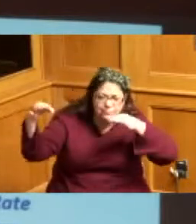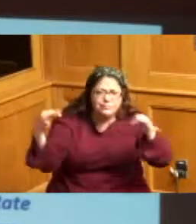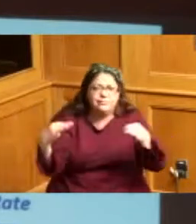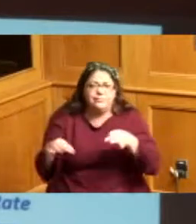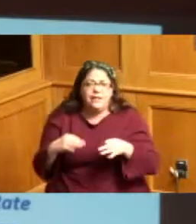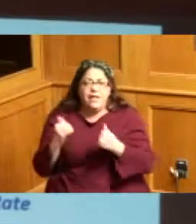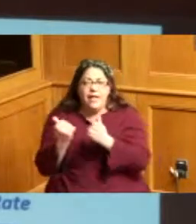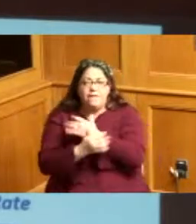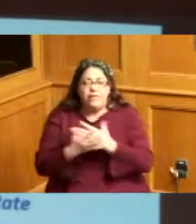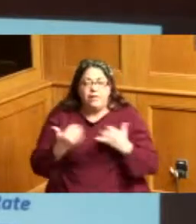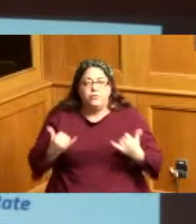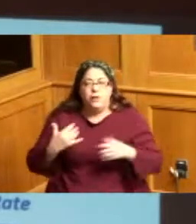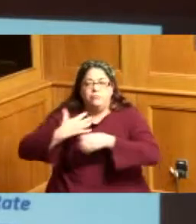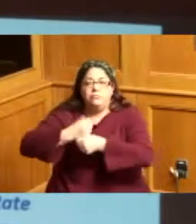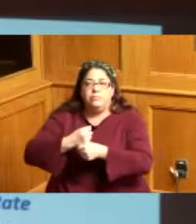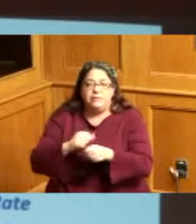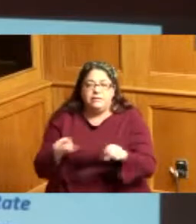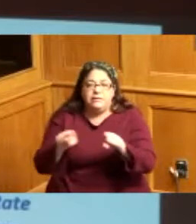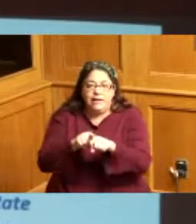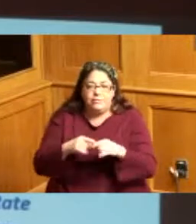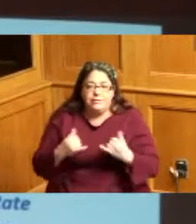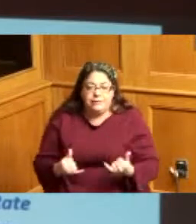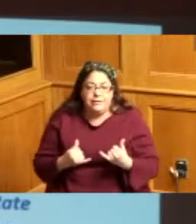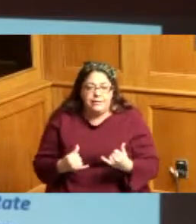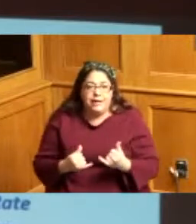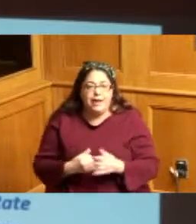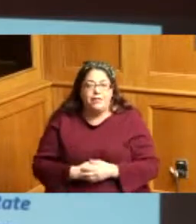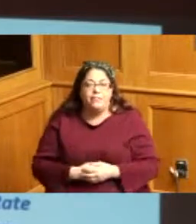go through today but we're doing it much faster today and going to share with you the outcome